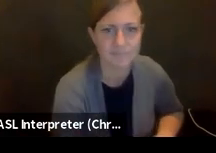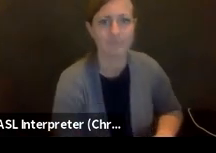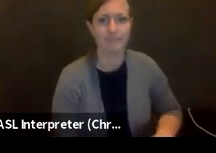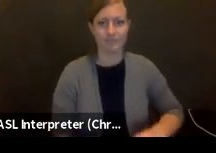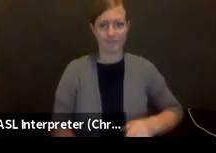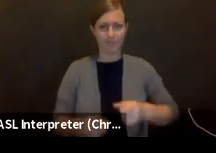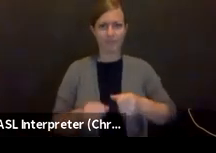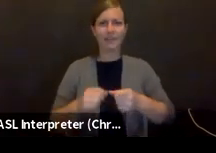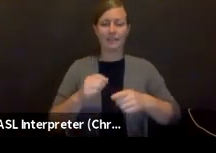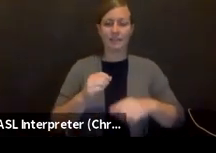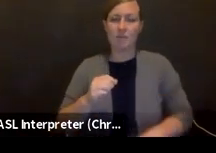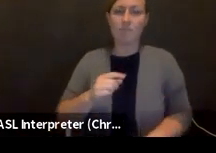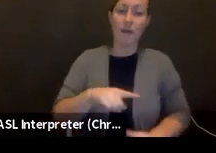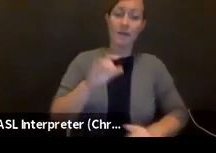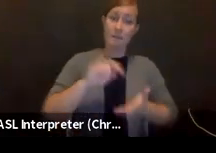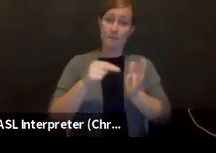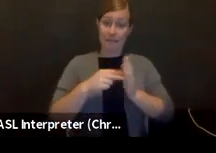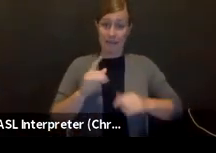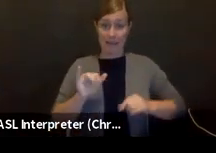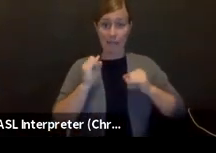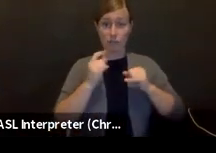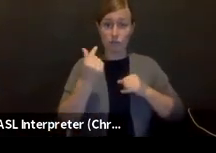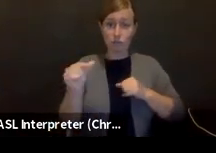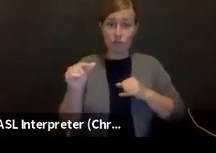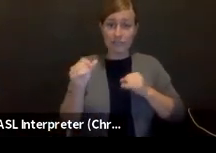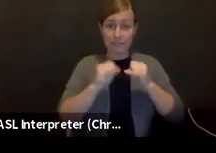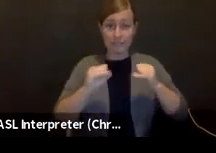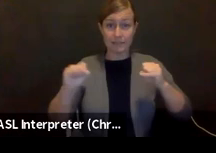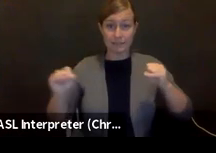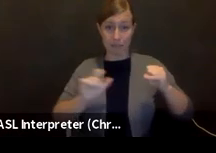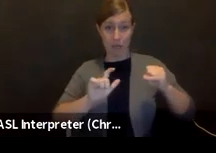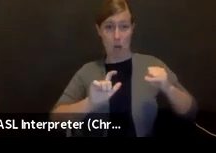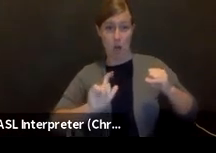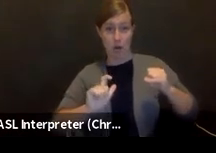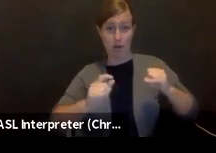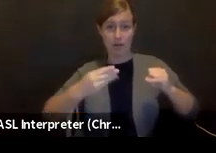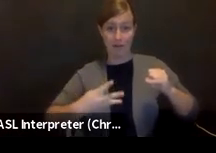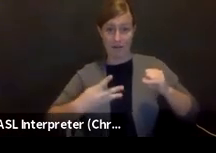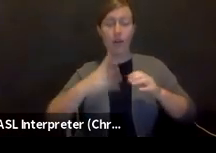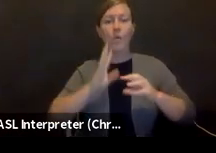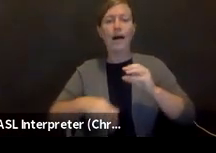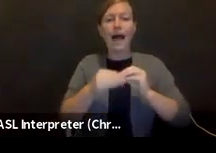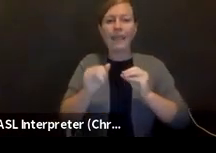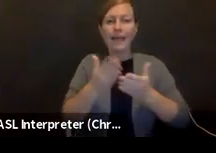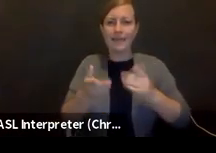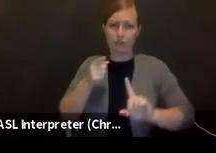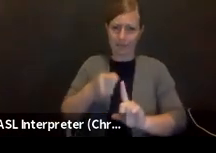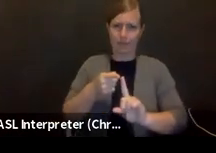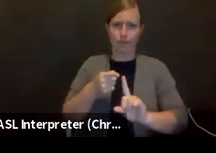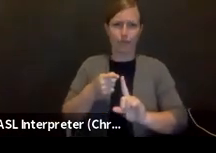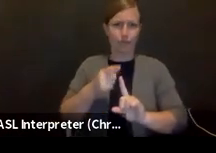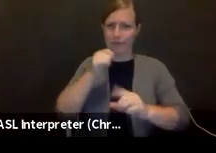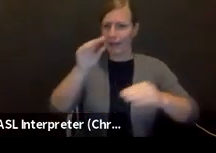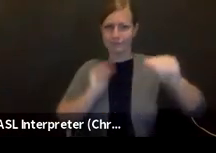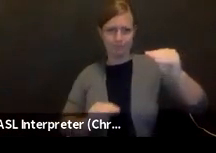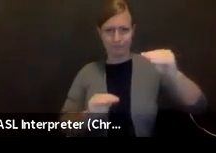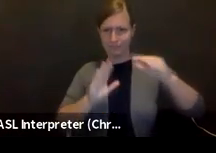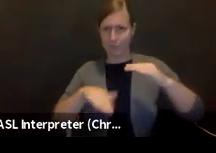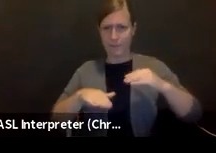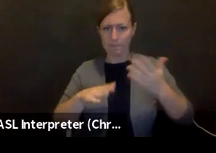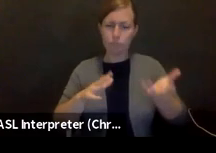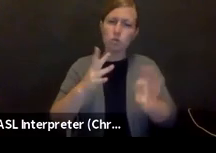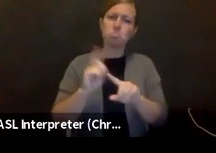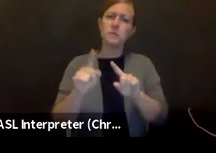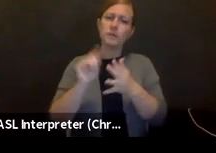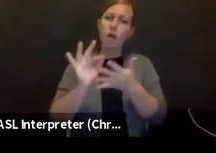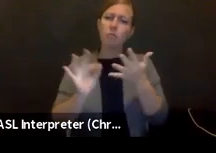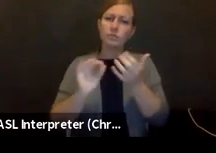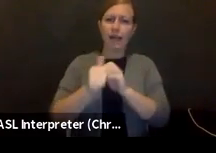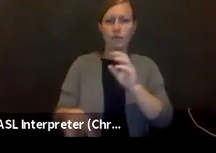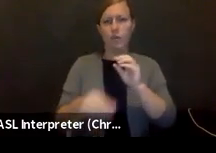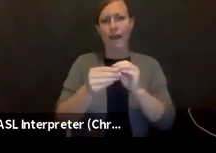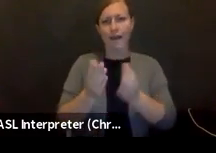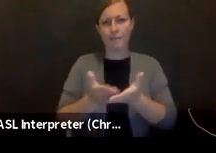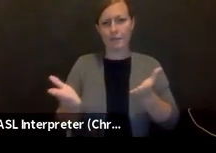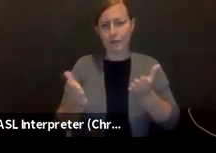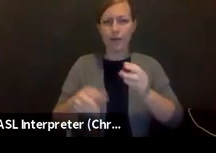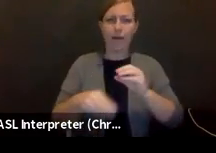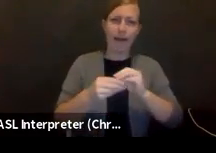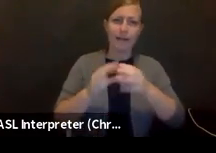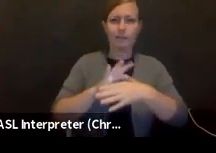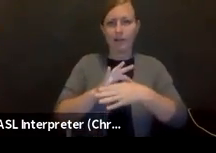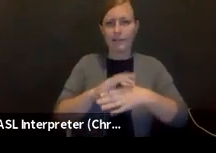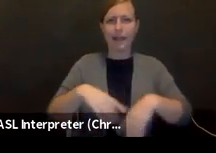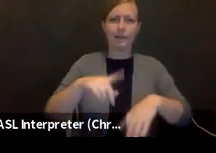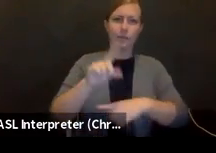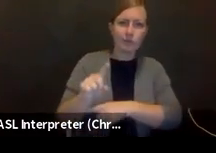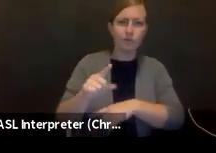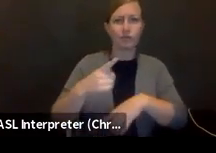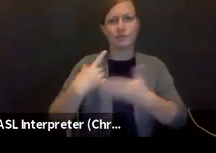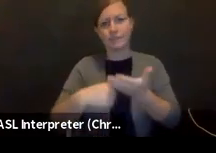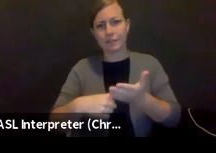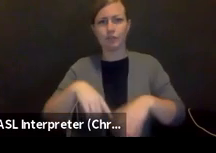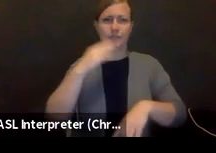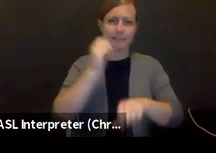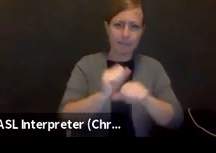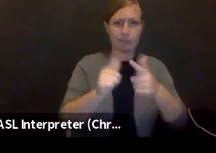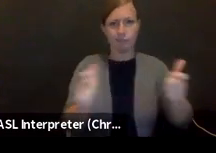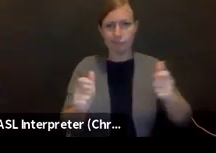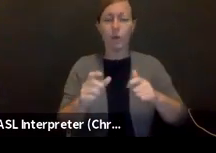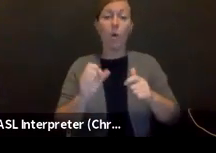ESD 189 - Amy Colburn: But it's going to put it right where I want it. So just some organizational this kind of tidbits. That's how you want to think about adding content where you want it or reorganizing if it goes somewhere that you don't